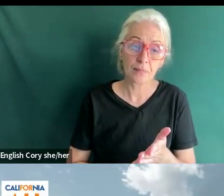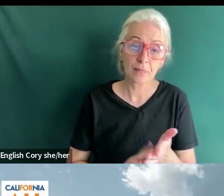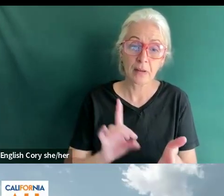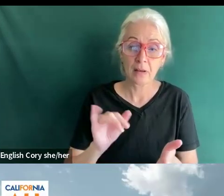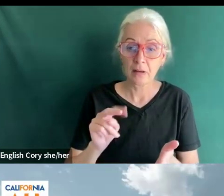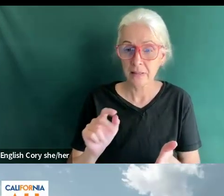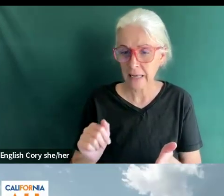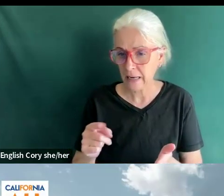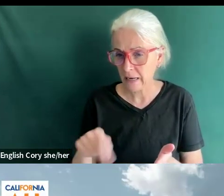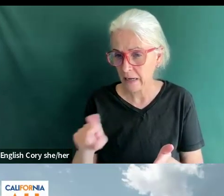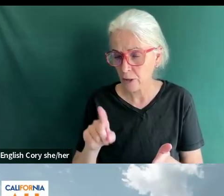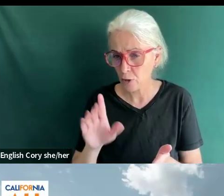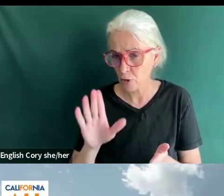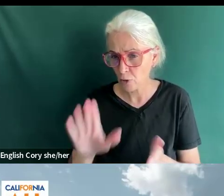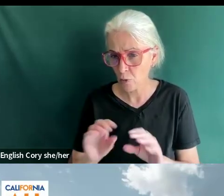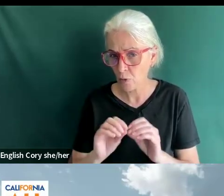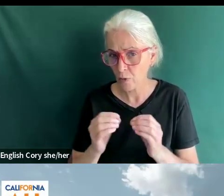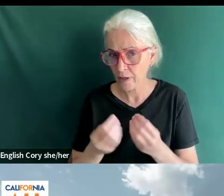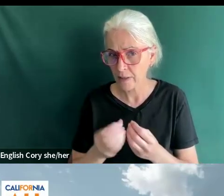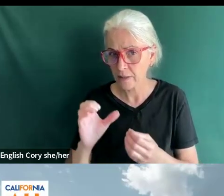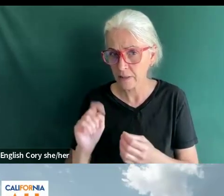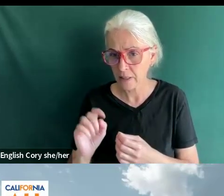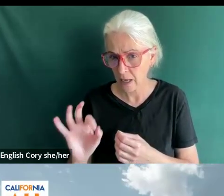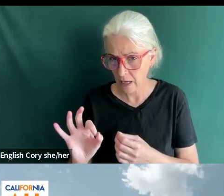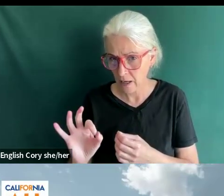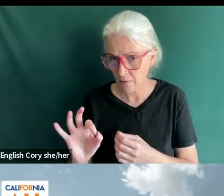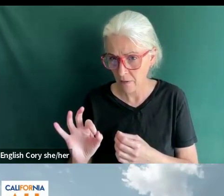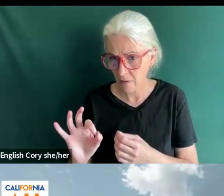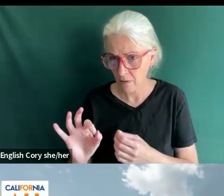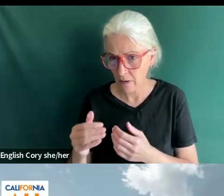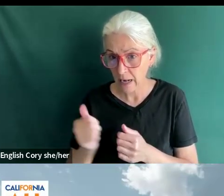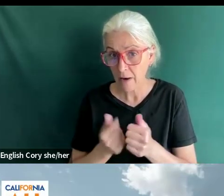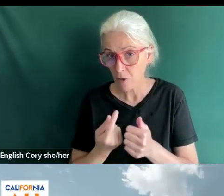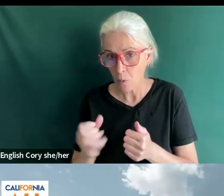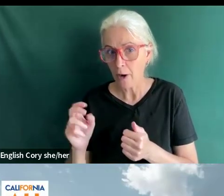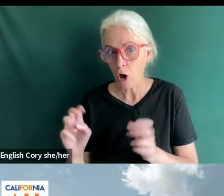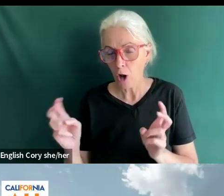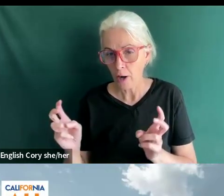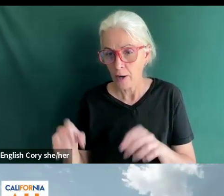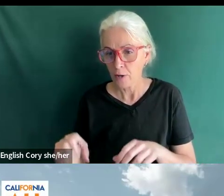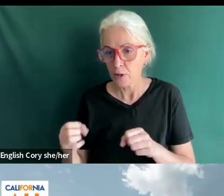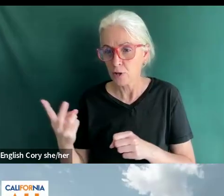you guys are your organization, CTF, and everyone on are doing taking two different approaches here,